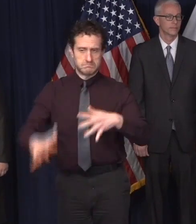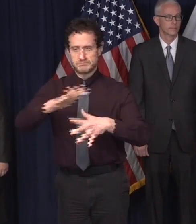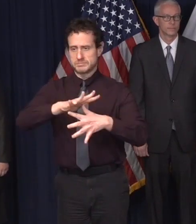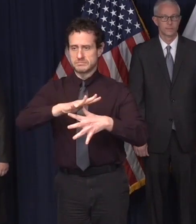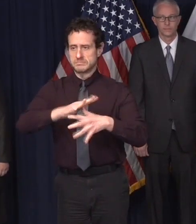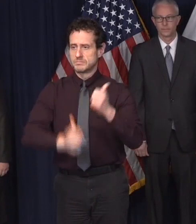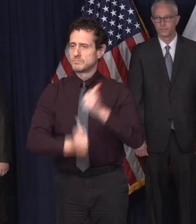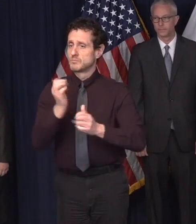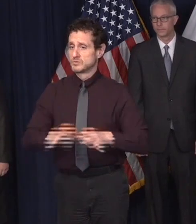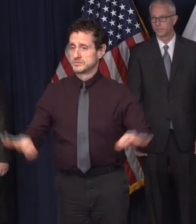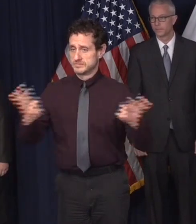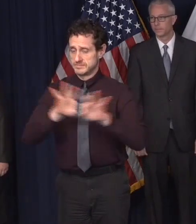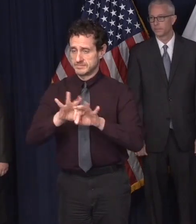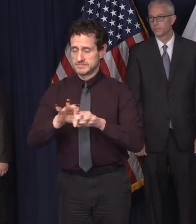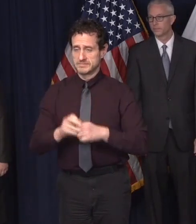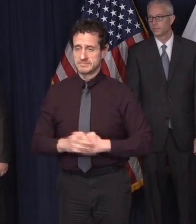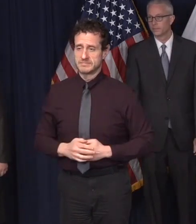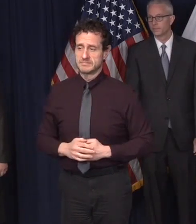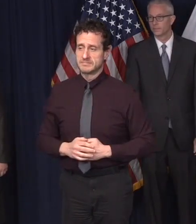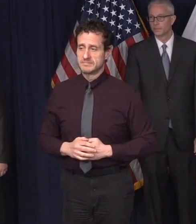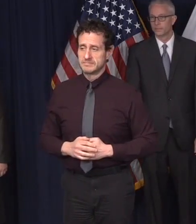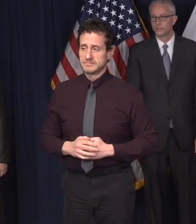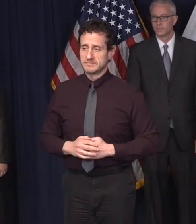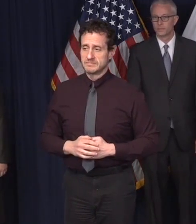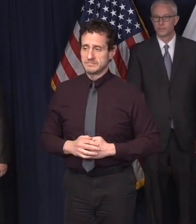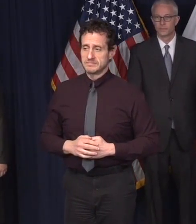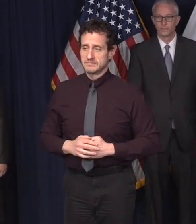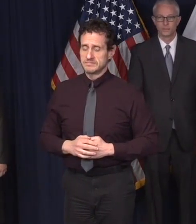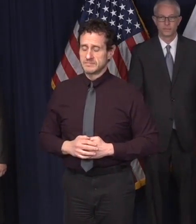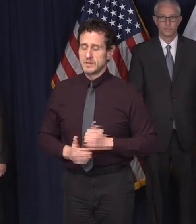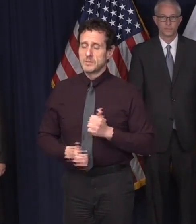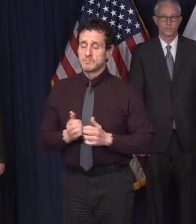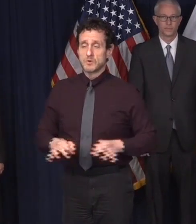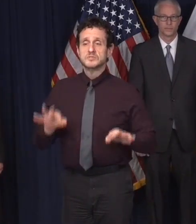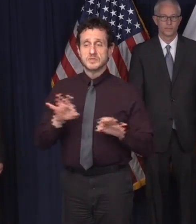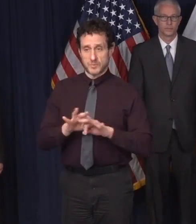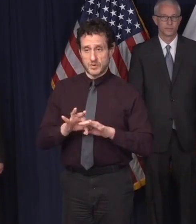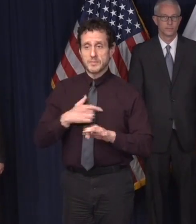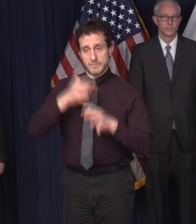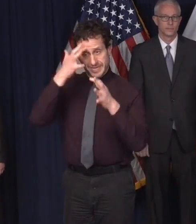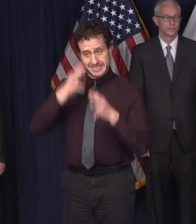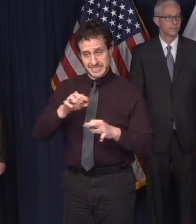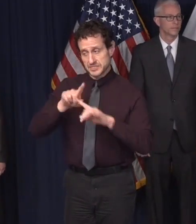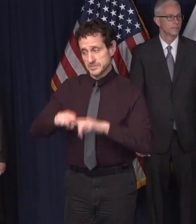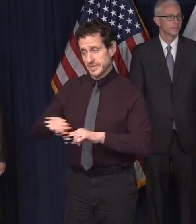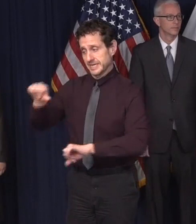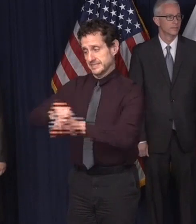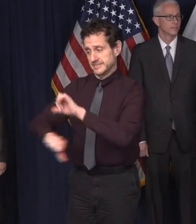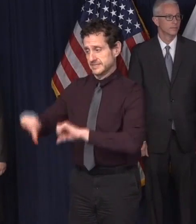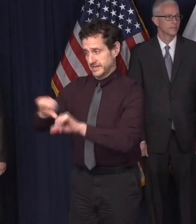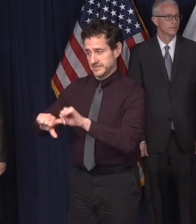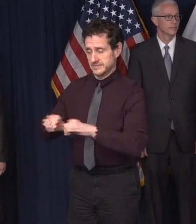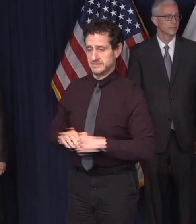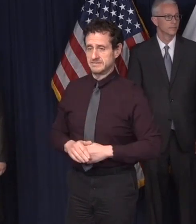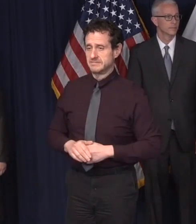LIVES AS POSSIBLE. THAT'S THE ONE GOAL THAT I WILL PUT ABOVE ALL OTHERS EVERY TIME.